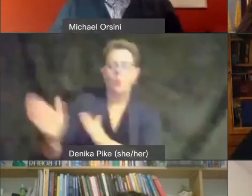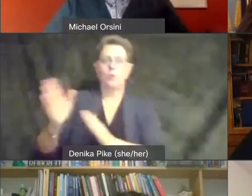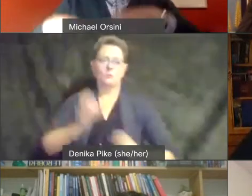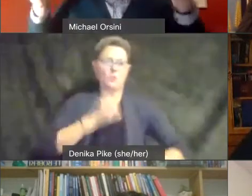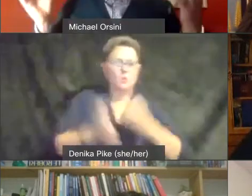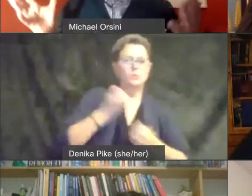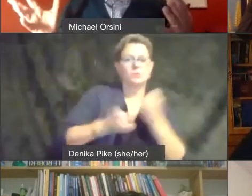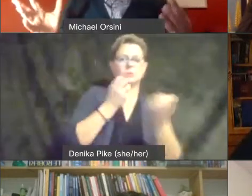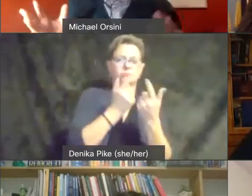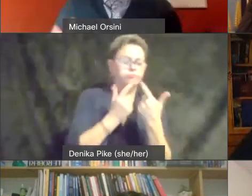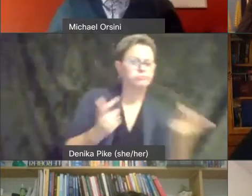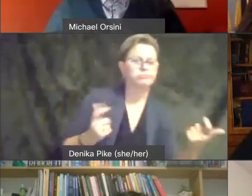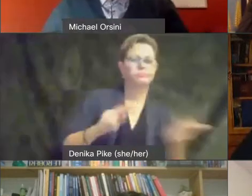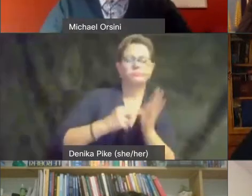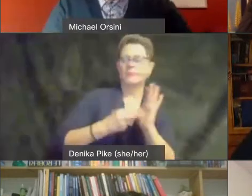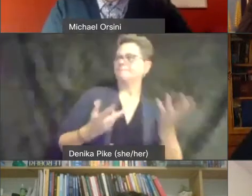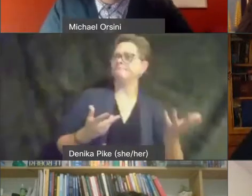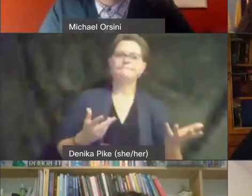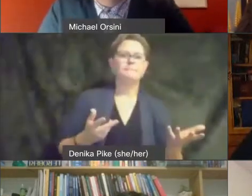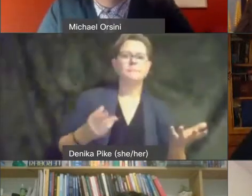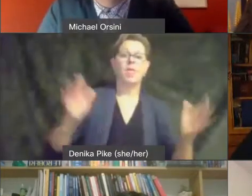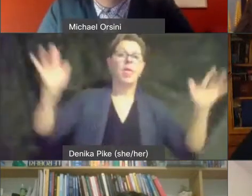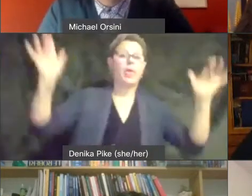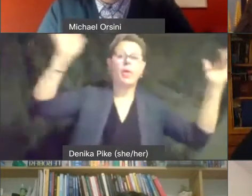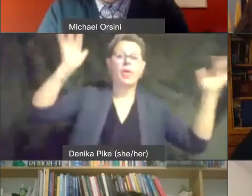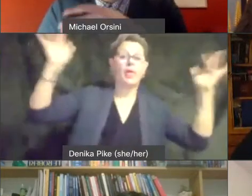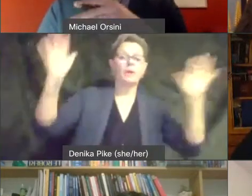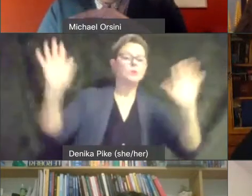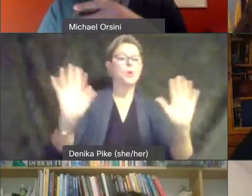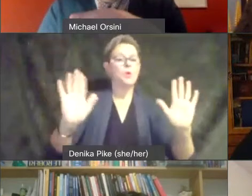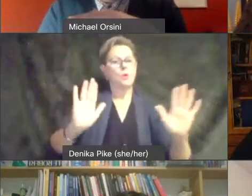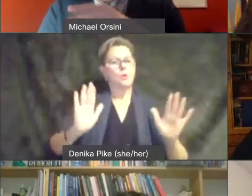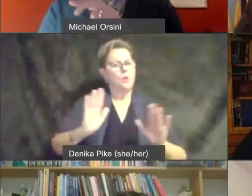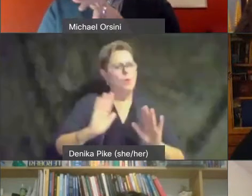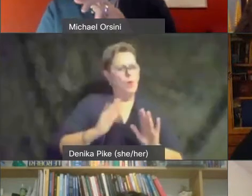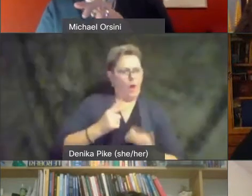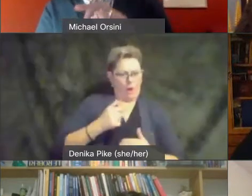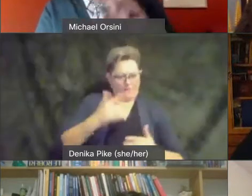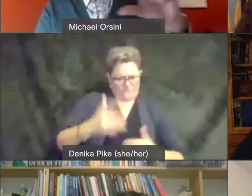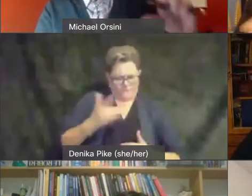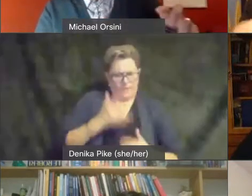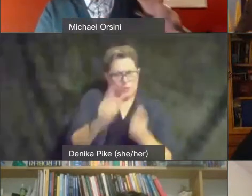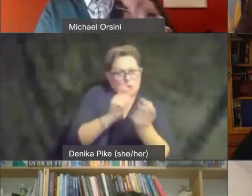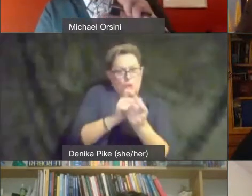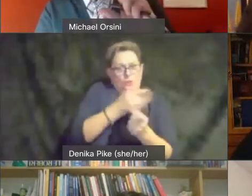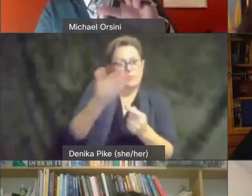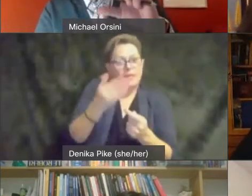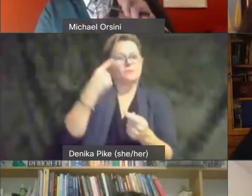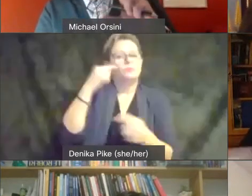They're all out there in in the ether somewhere and and so trying to think about that for me is another way of going back to.